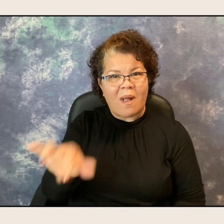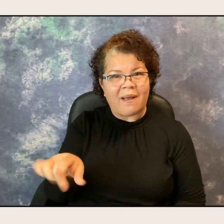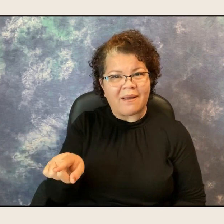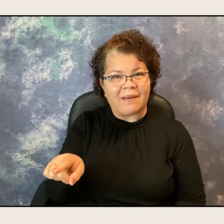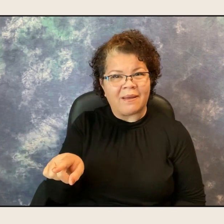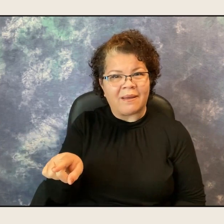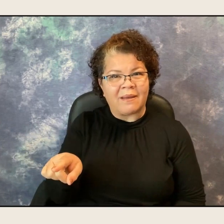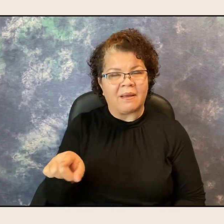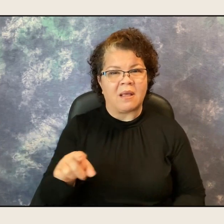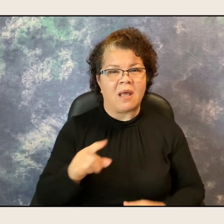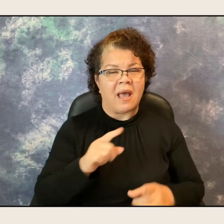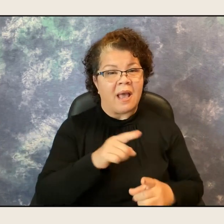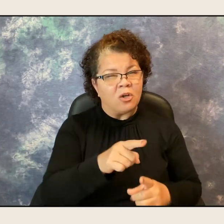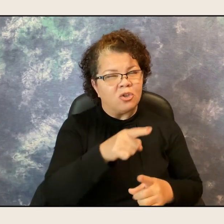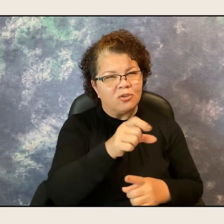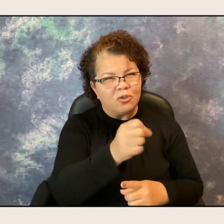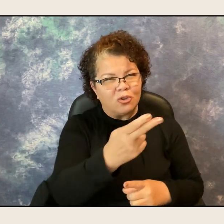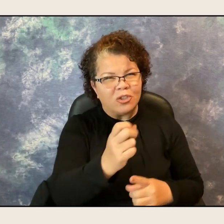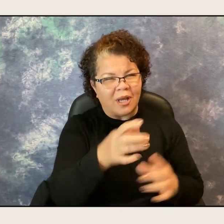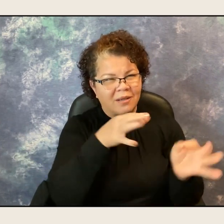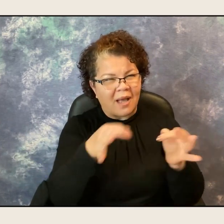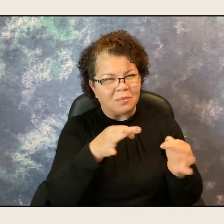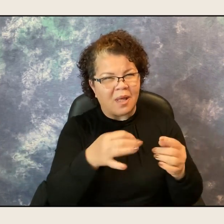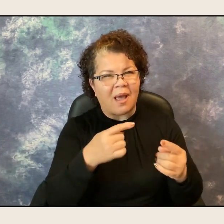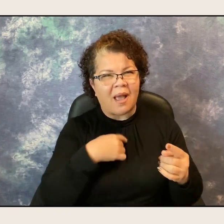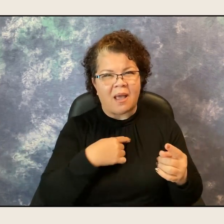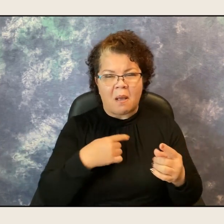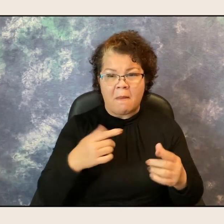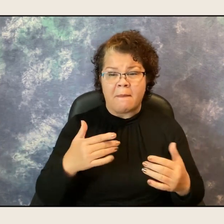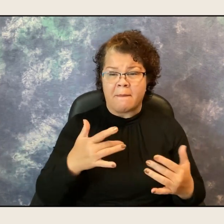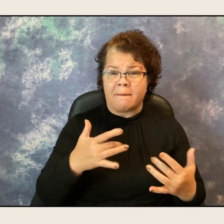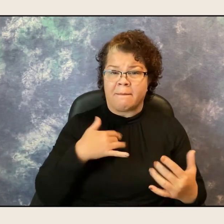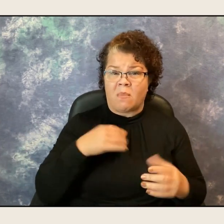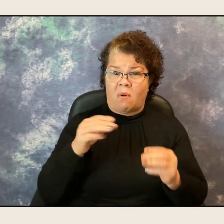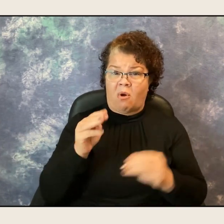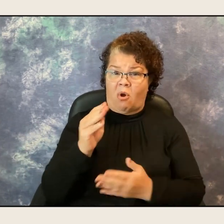has power to move the needle for a couple of reasons.